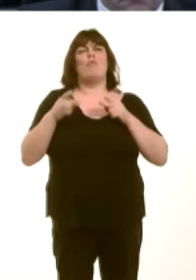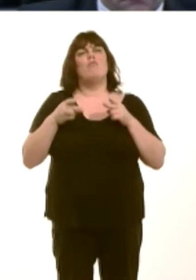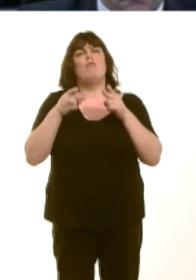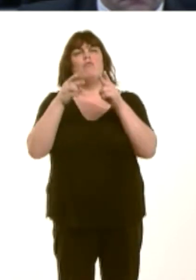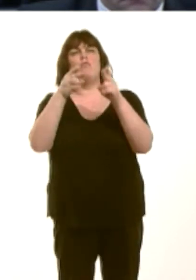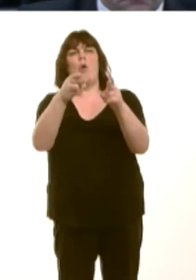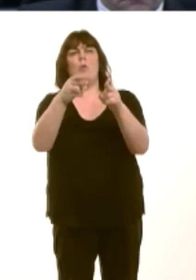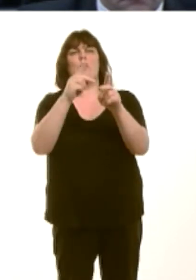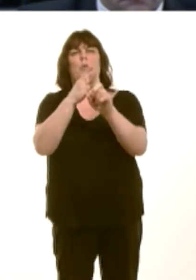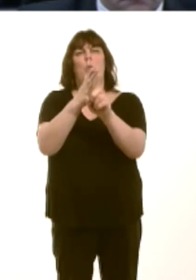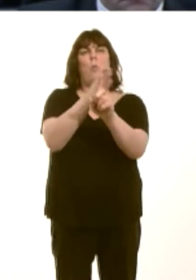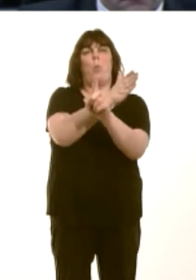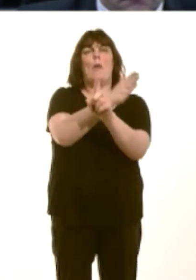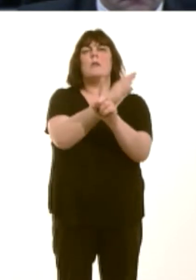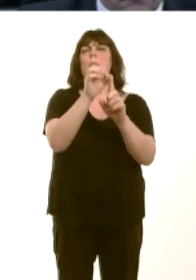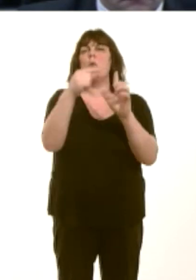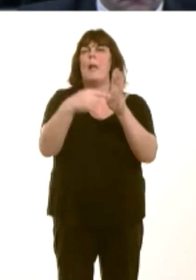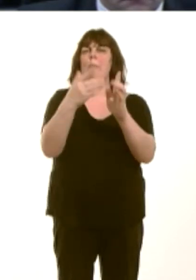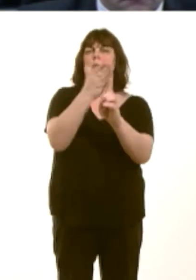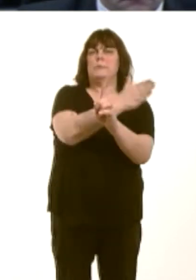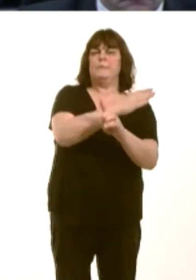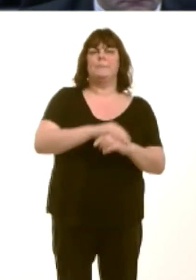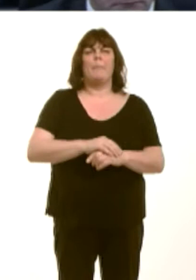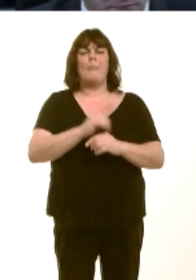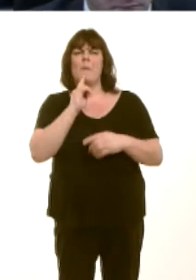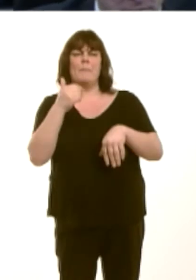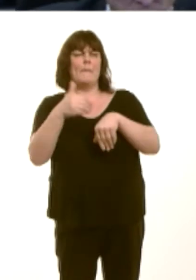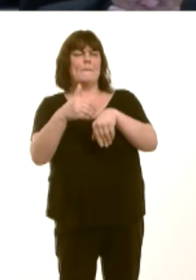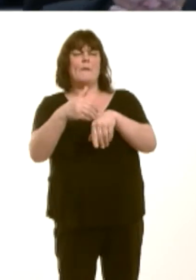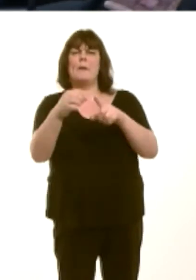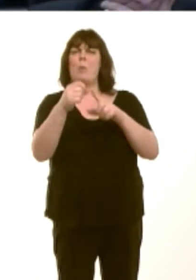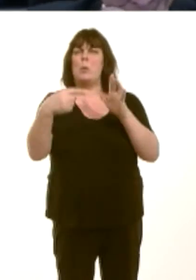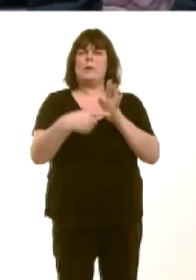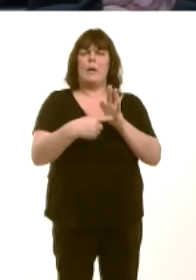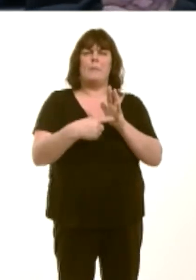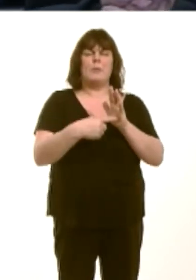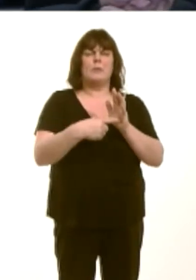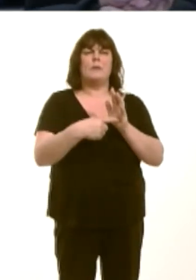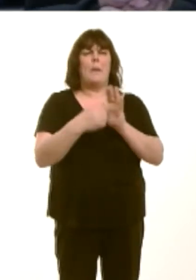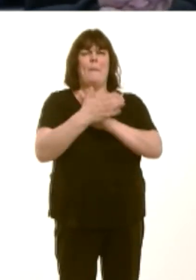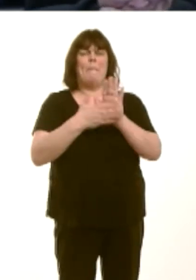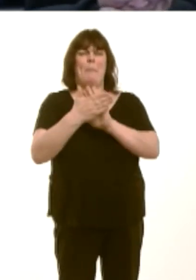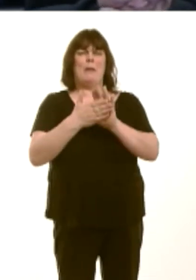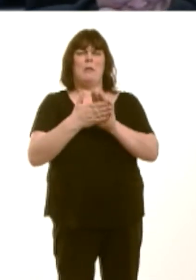settlements to the west of Port Talbot. However, the impact in Port Talbot has been, effectively, a declining footfall, as evidenced